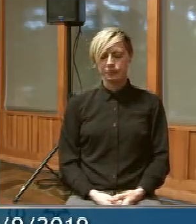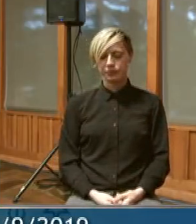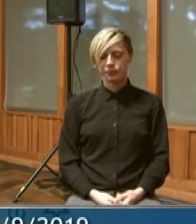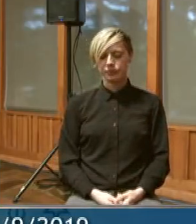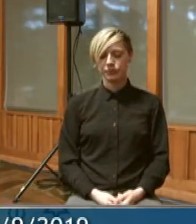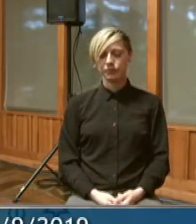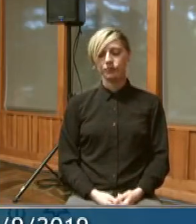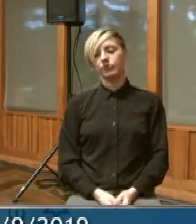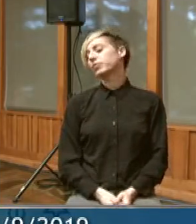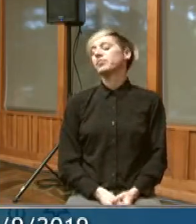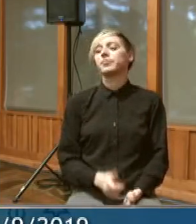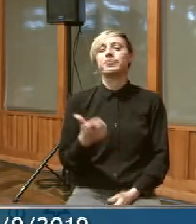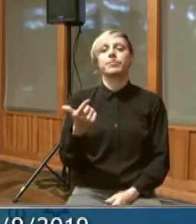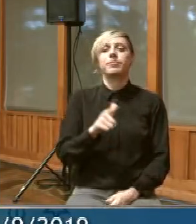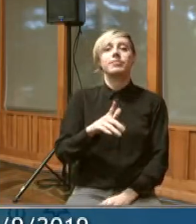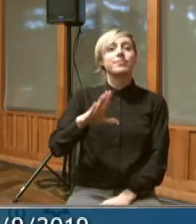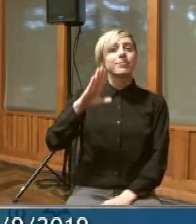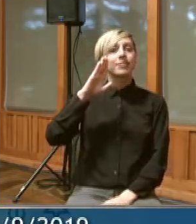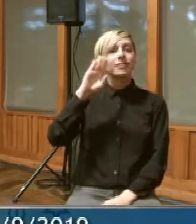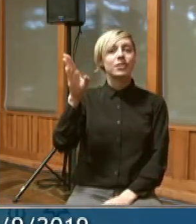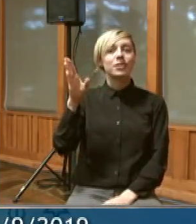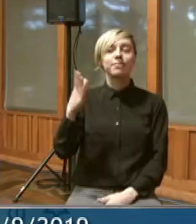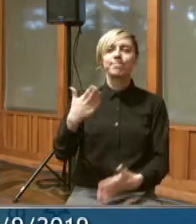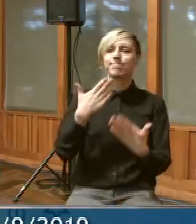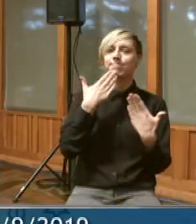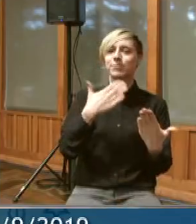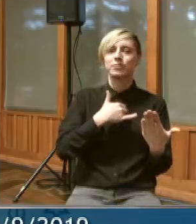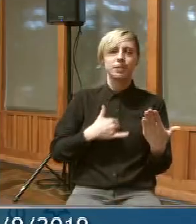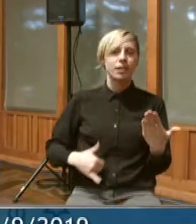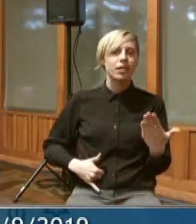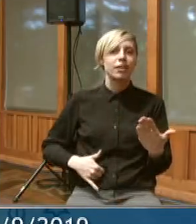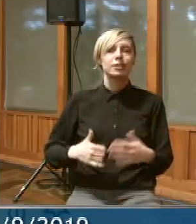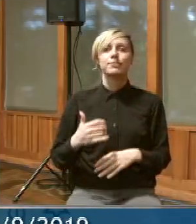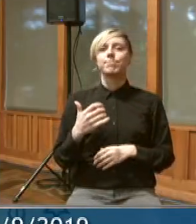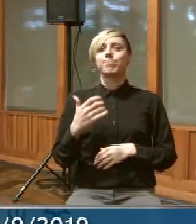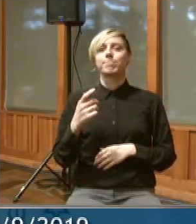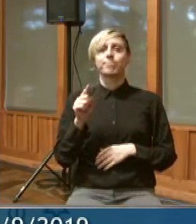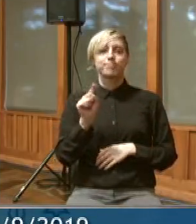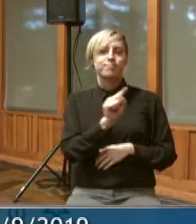THE CITY. THANK YOU FOR TAKING TIME TO UNDERSTAND THESE CONCERNS. >>Wheeler: THANK YOU.